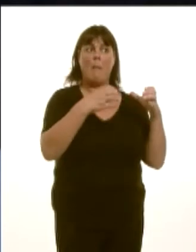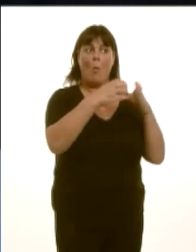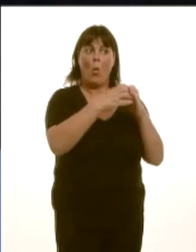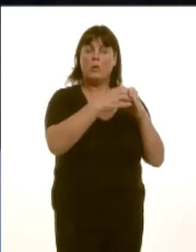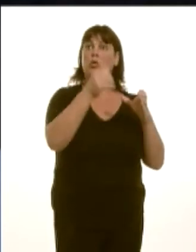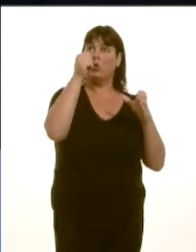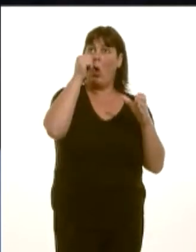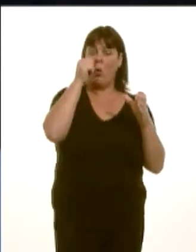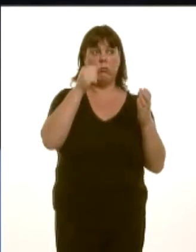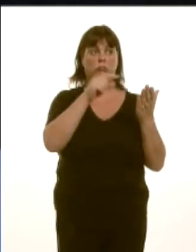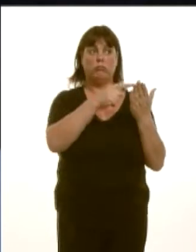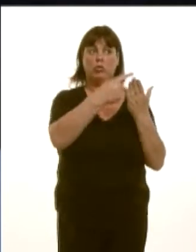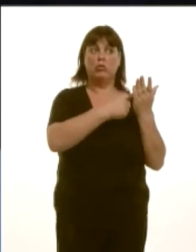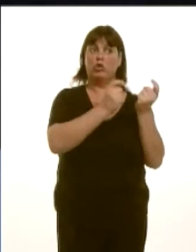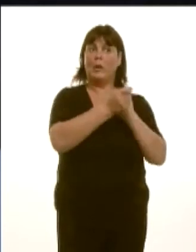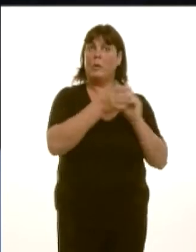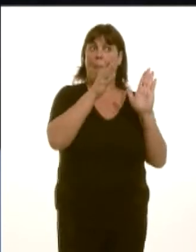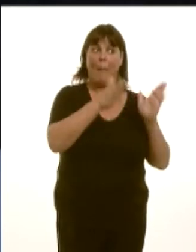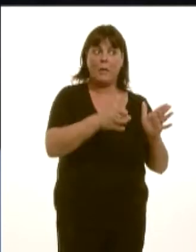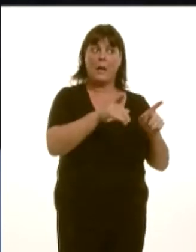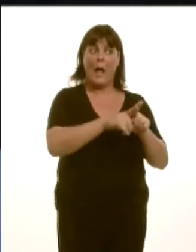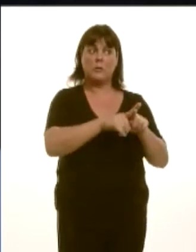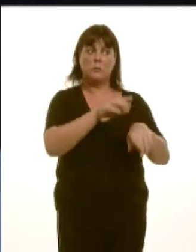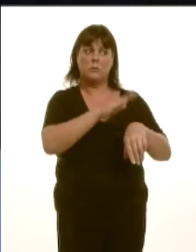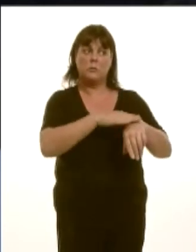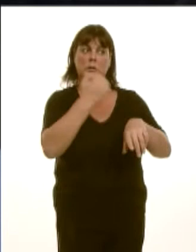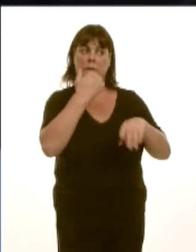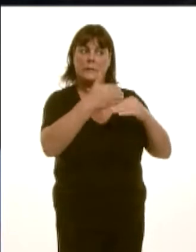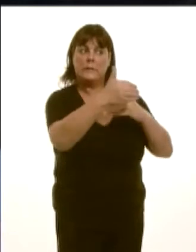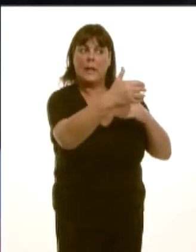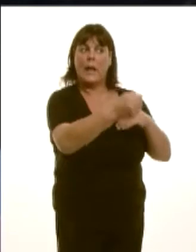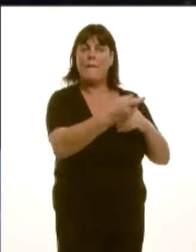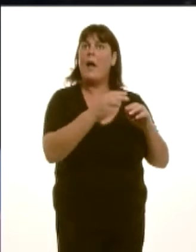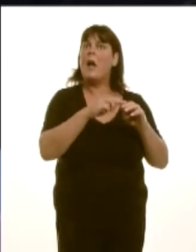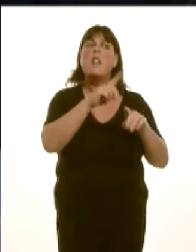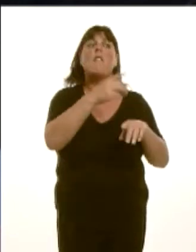Can you give me an example here today of what the consequences will be if it does not deliver